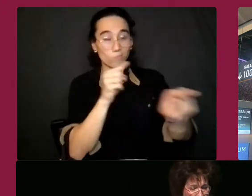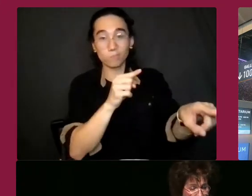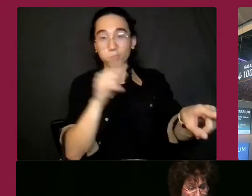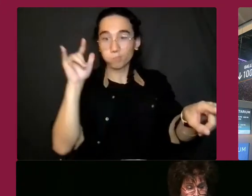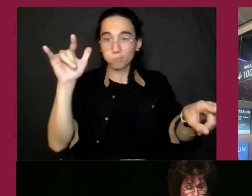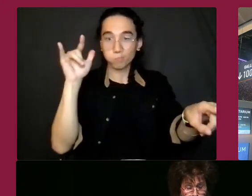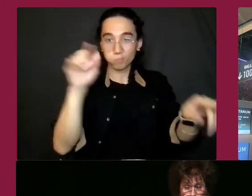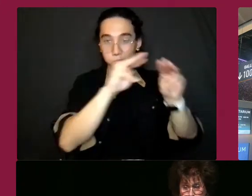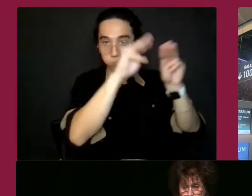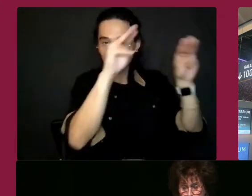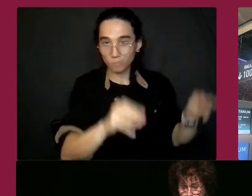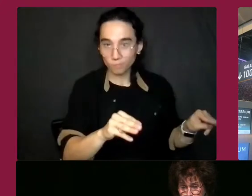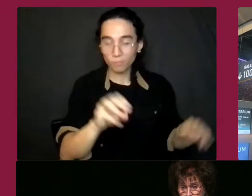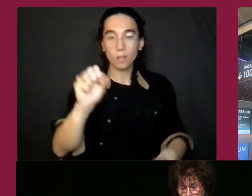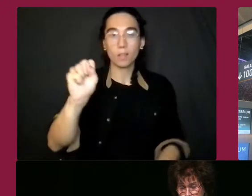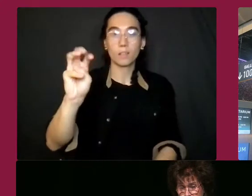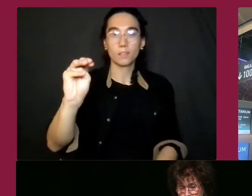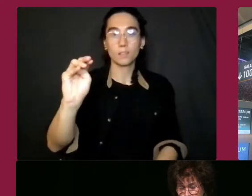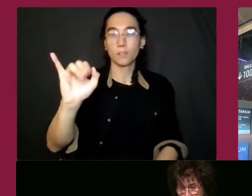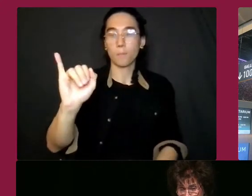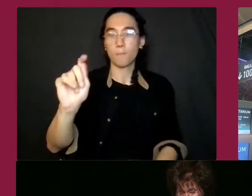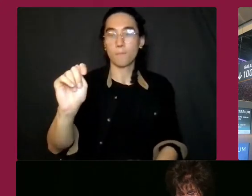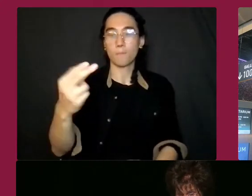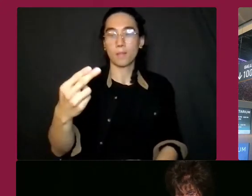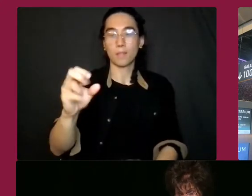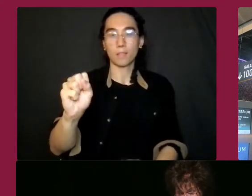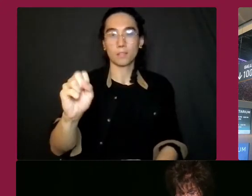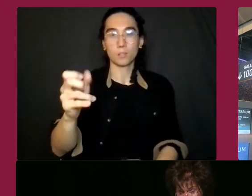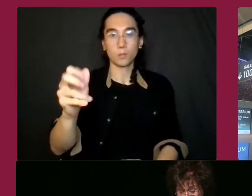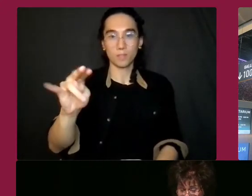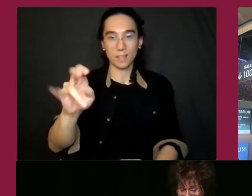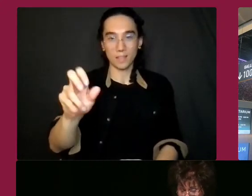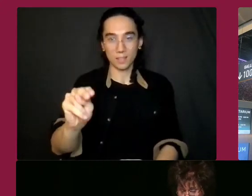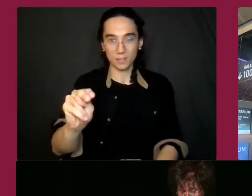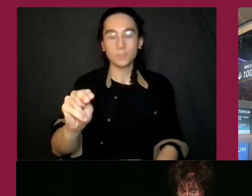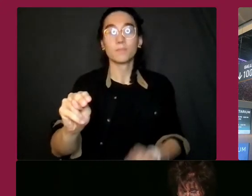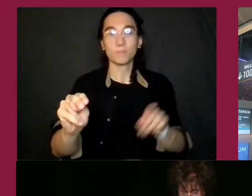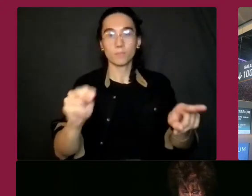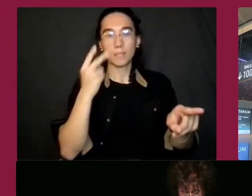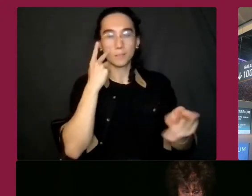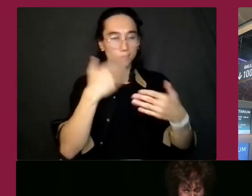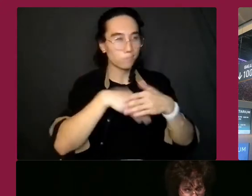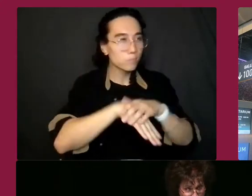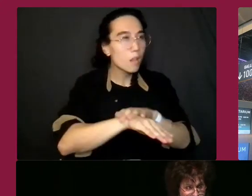and you go to the, uh, planetarium to see some of their movies,